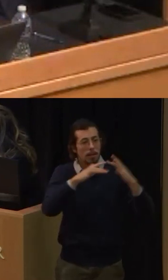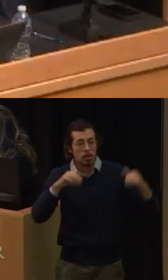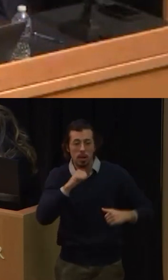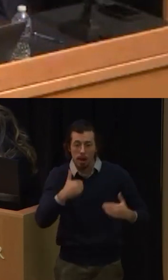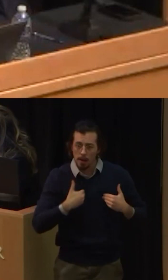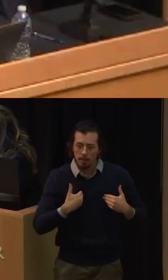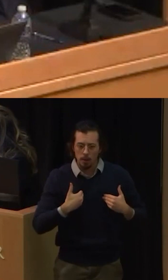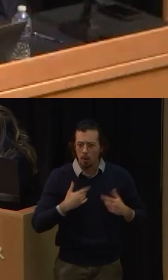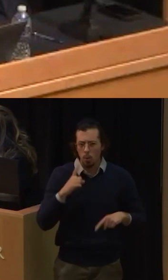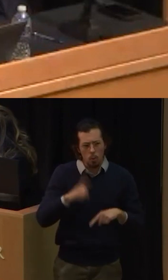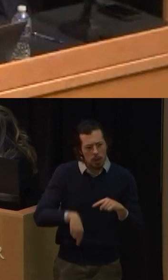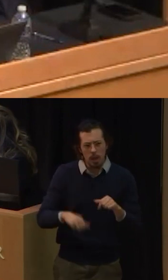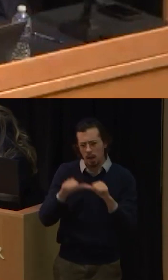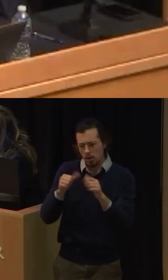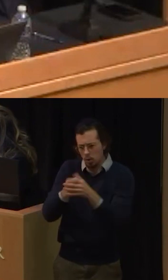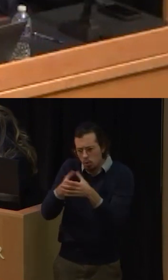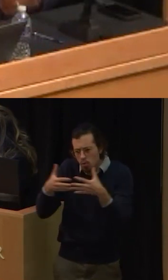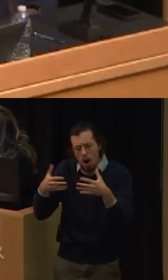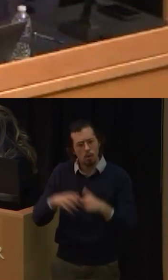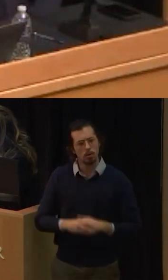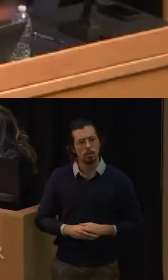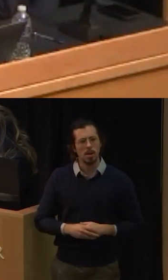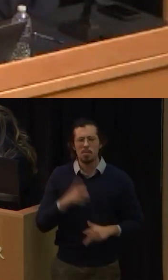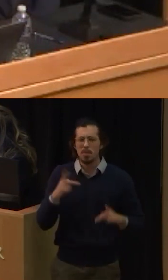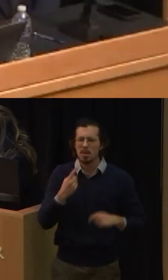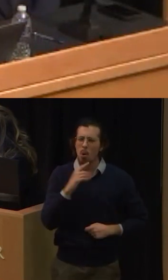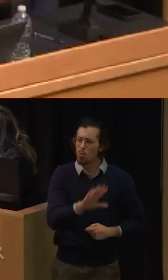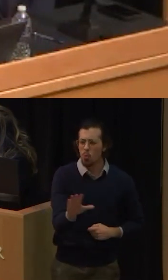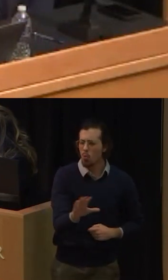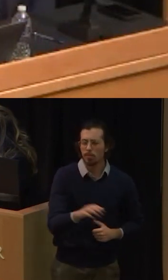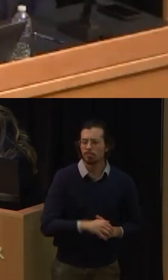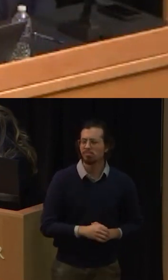and I think people wanna say, "Well, no, we, no, that's it." Plain. Simple.